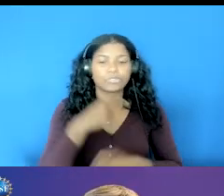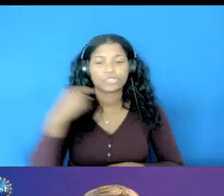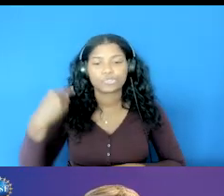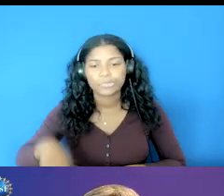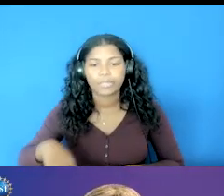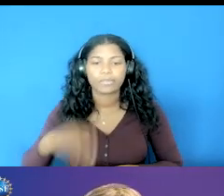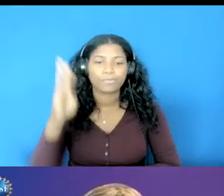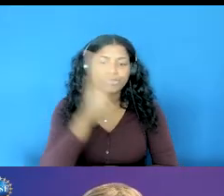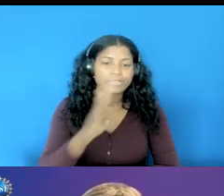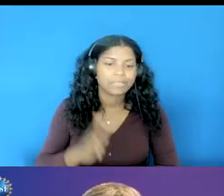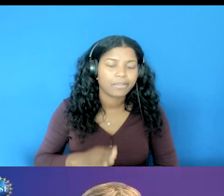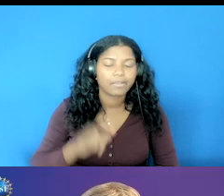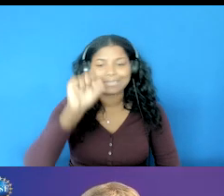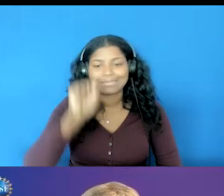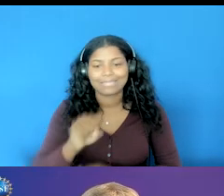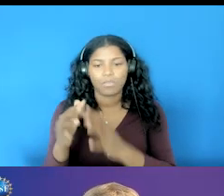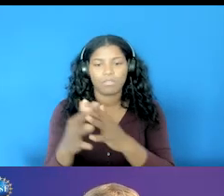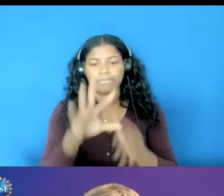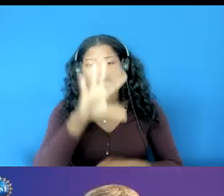So it has a strong international component.